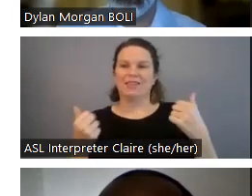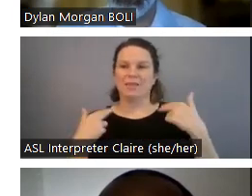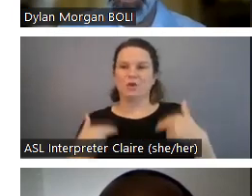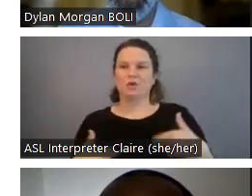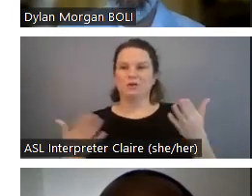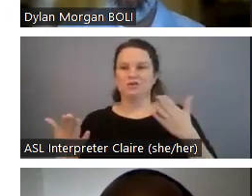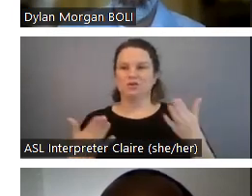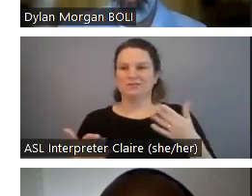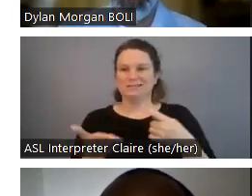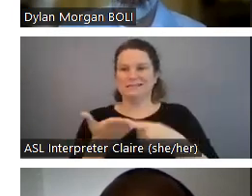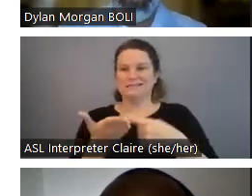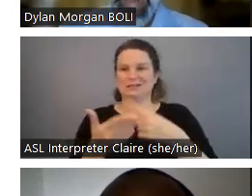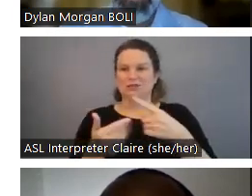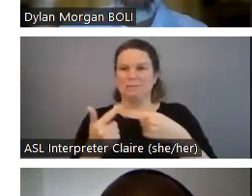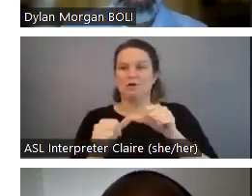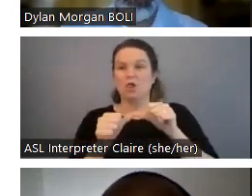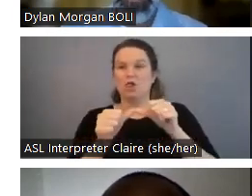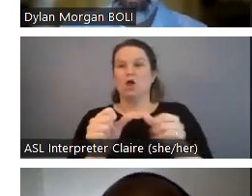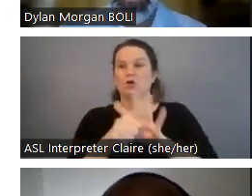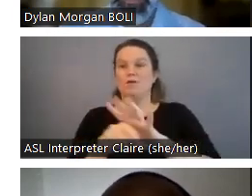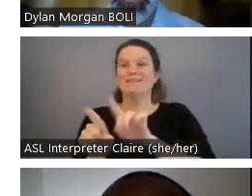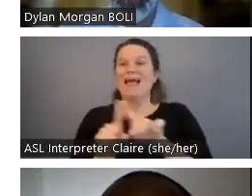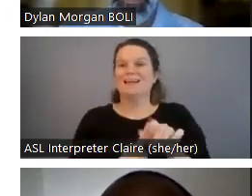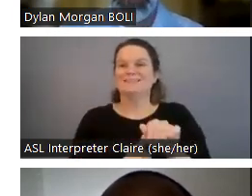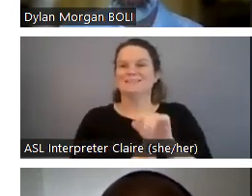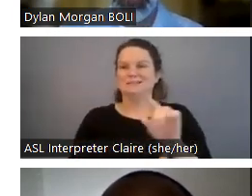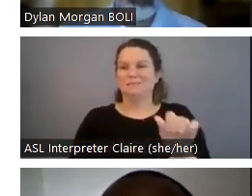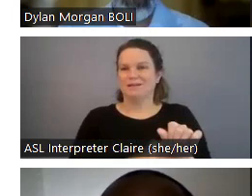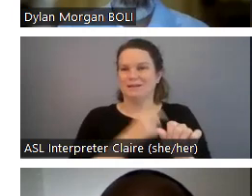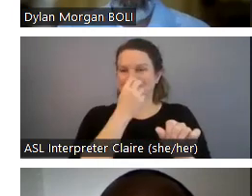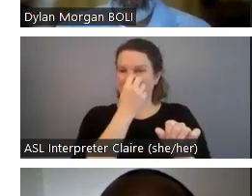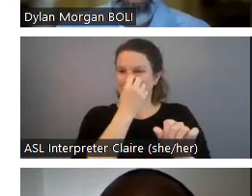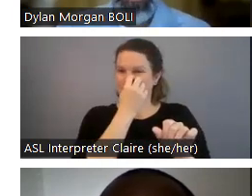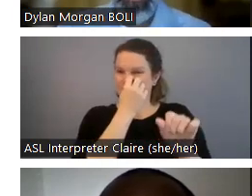discussion about Long COVID as a